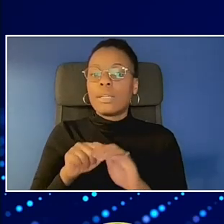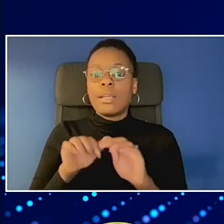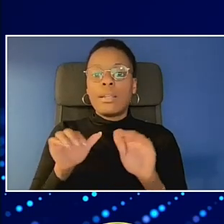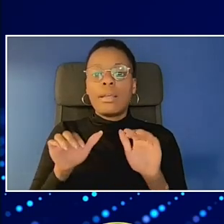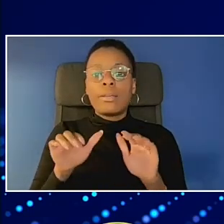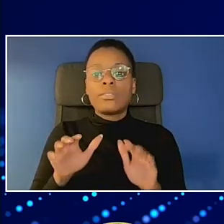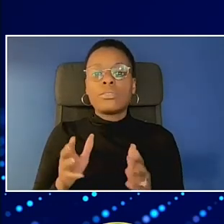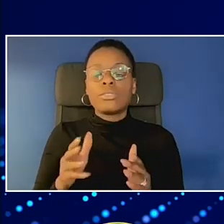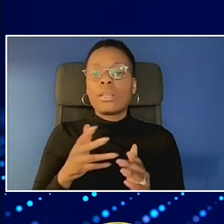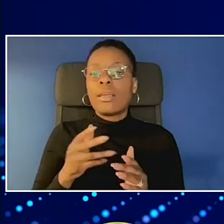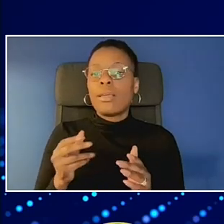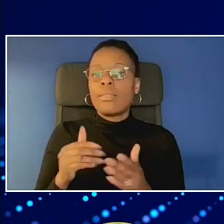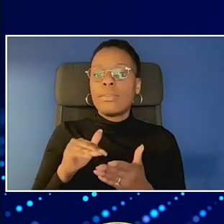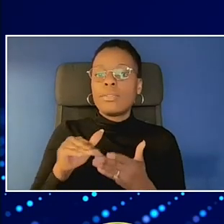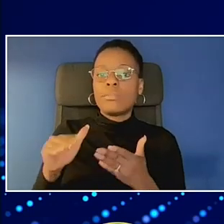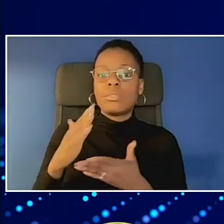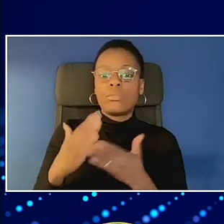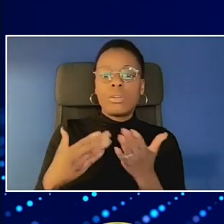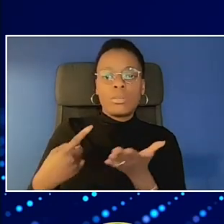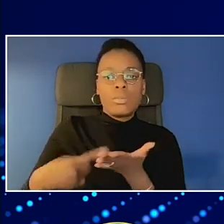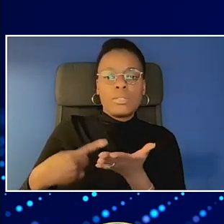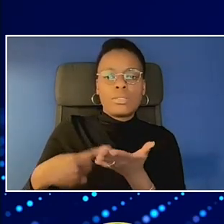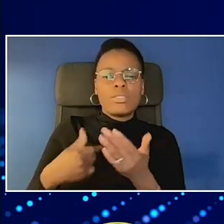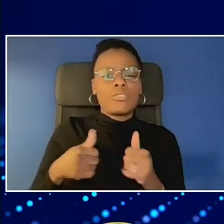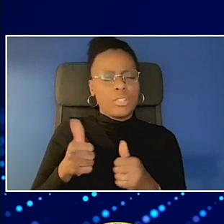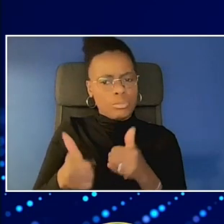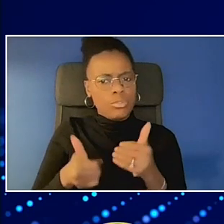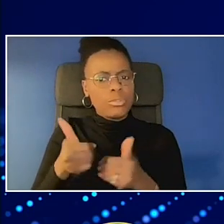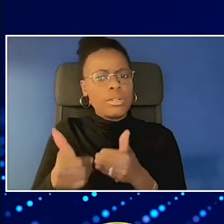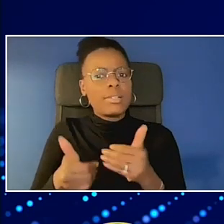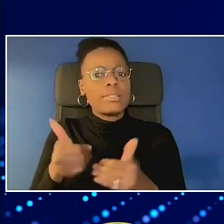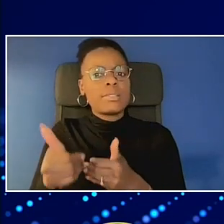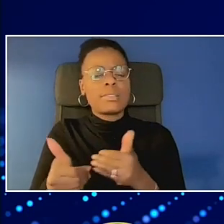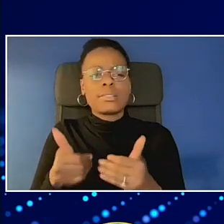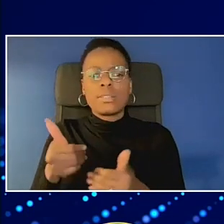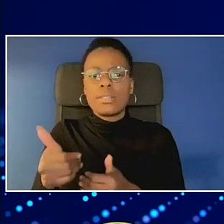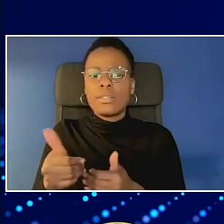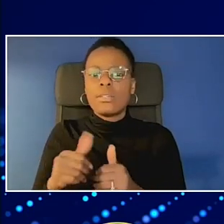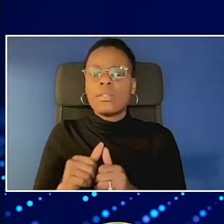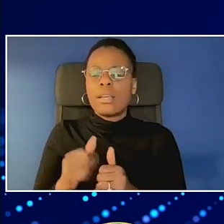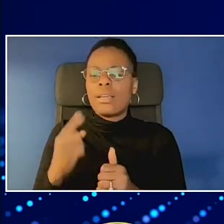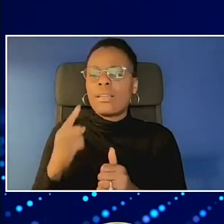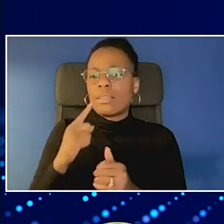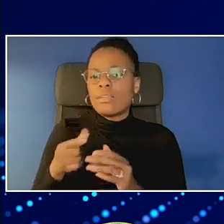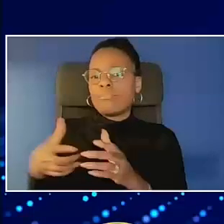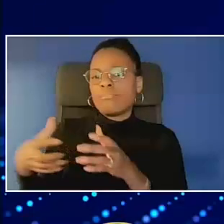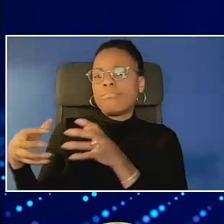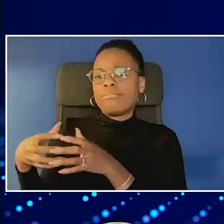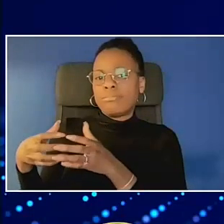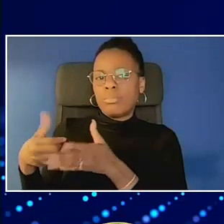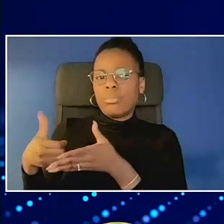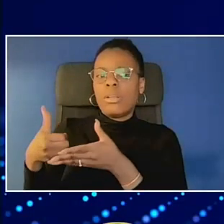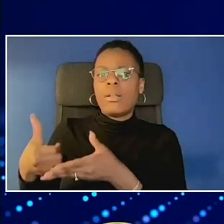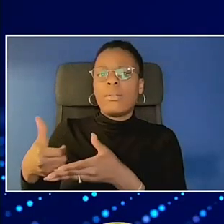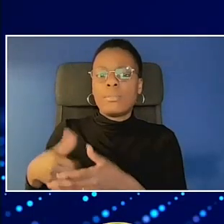discussed. Trying to make some progress there and believe a side conversation might be helpful. You said about 15 minutes?